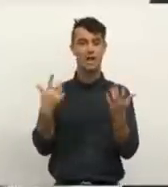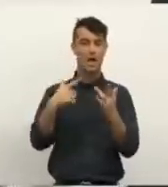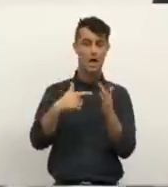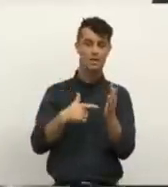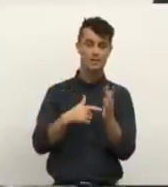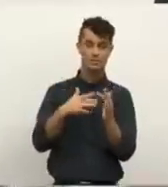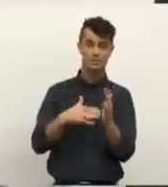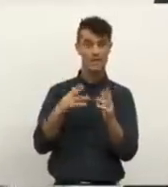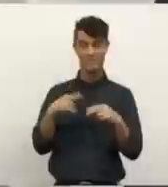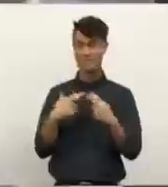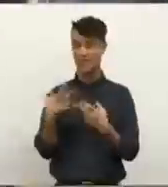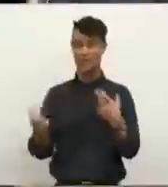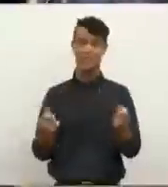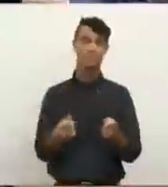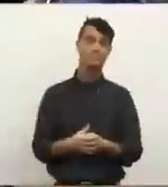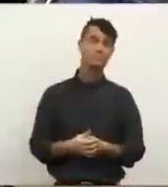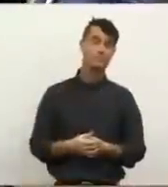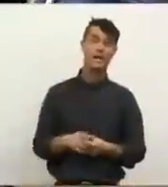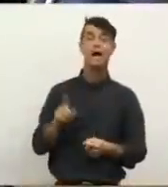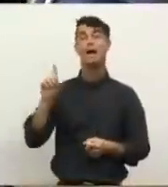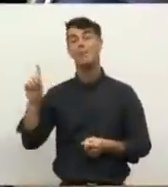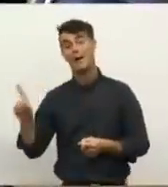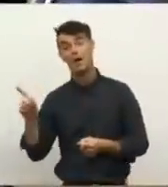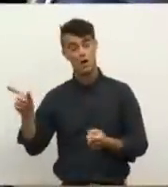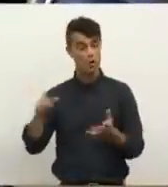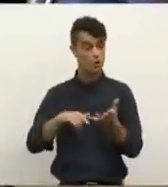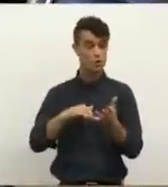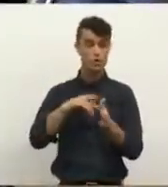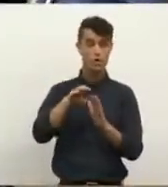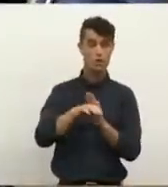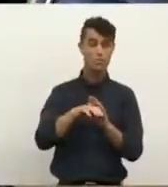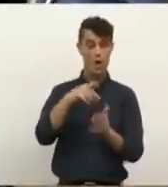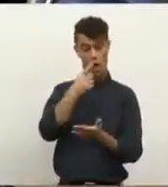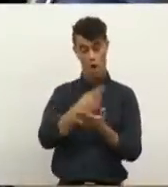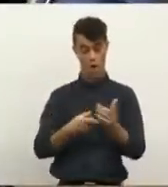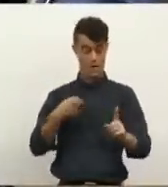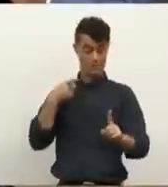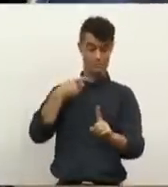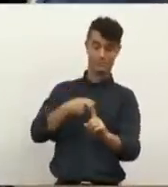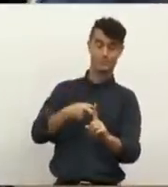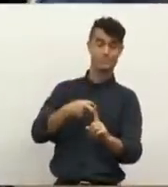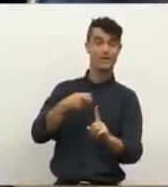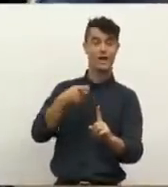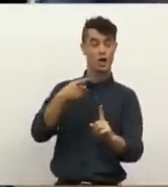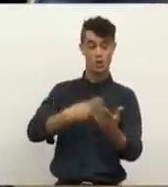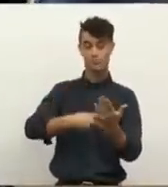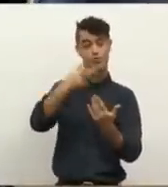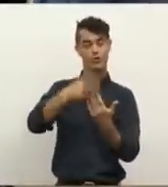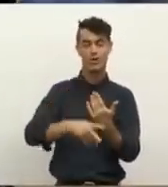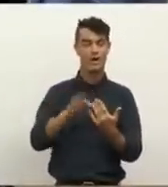Well, and I guess Carl, you're using it for a whole range of things. So this is the software that's enabling